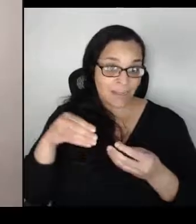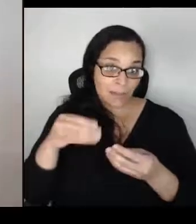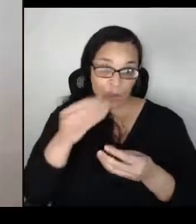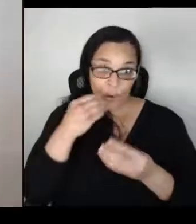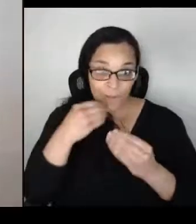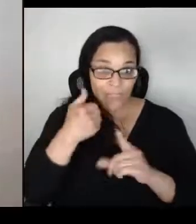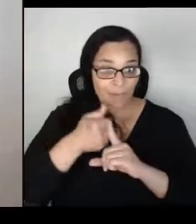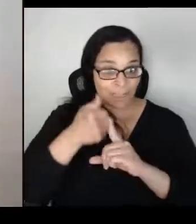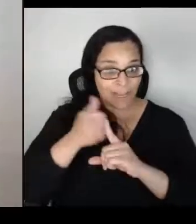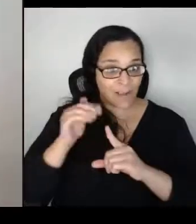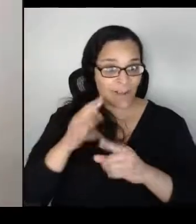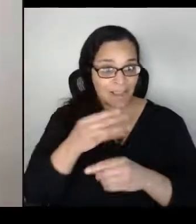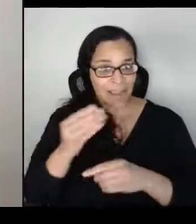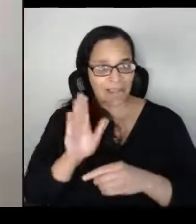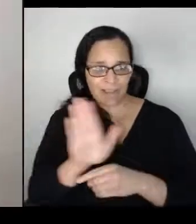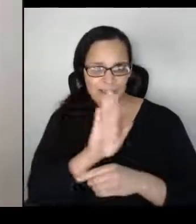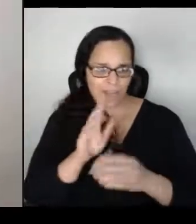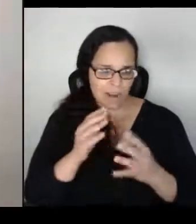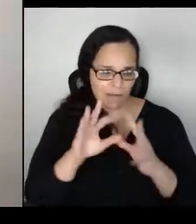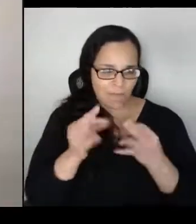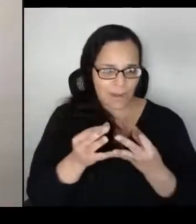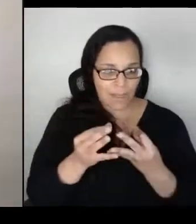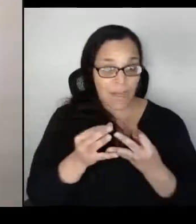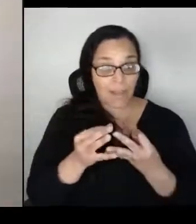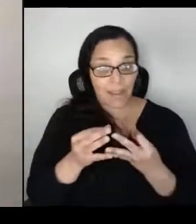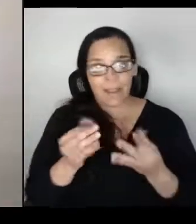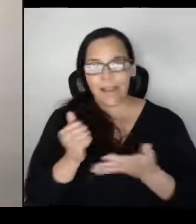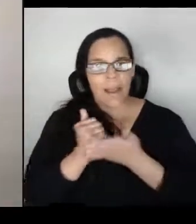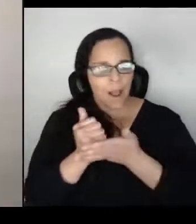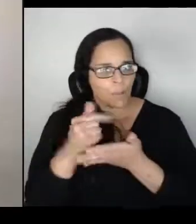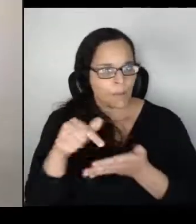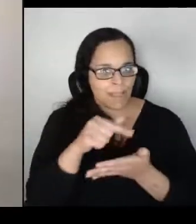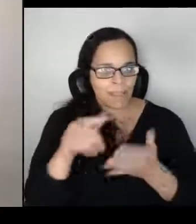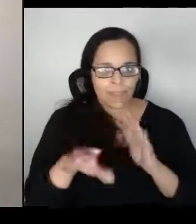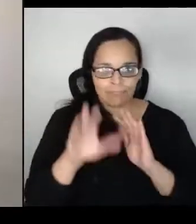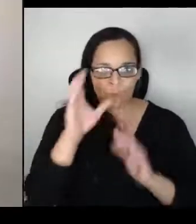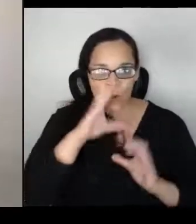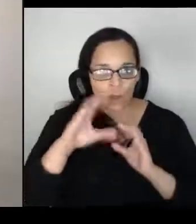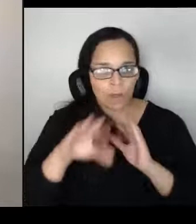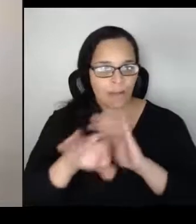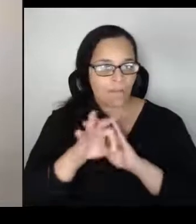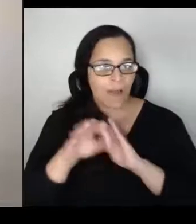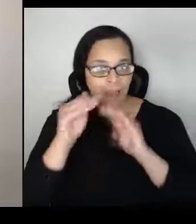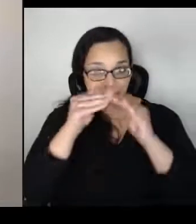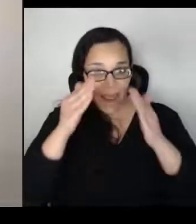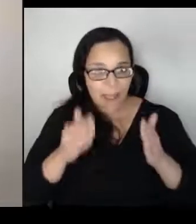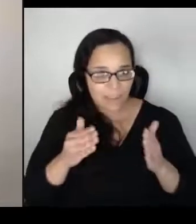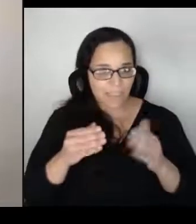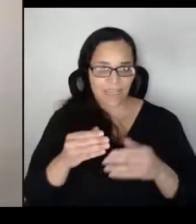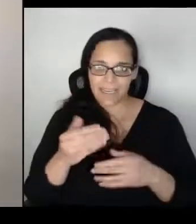helping them find housing and making sure that they're fed, that they're able to pay their bills.